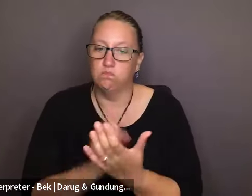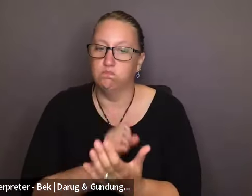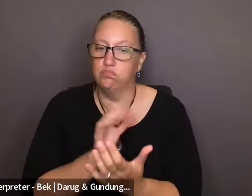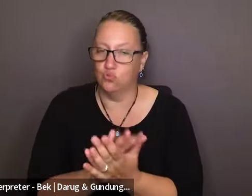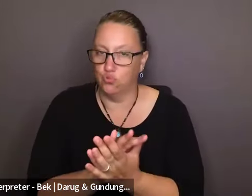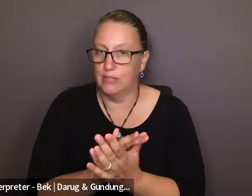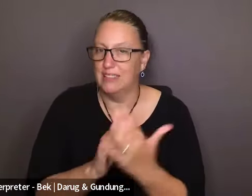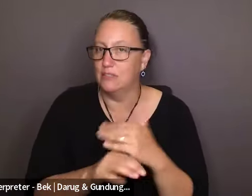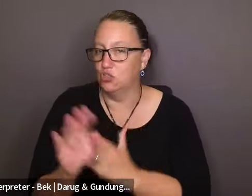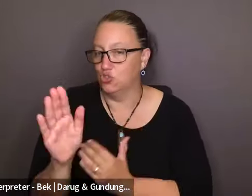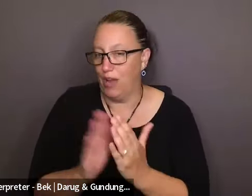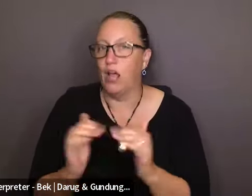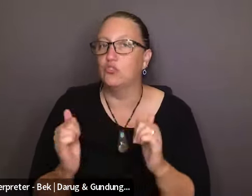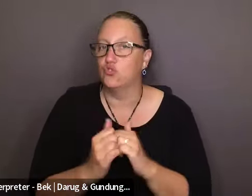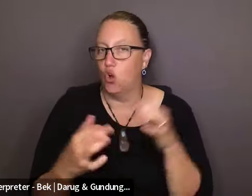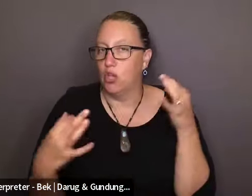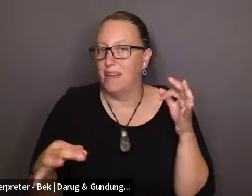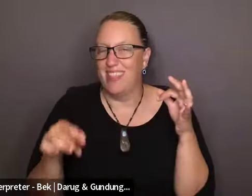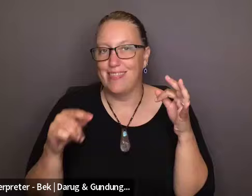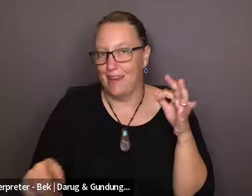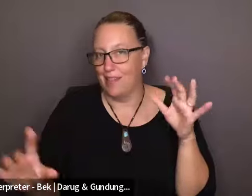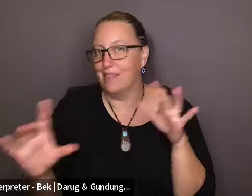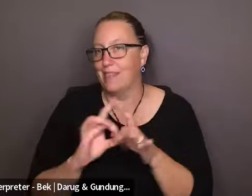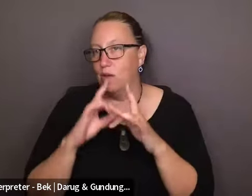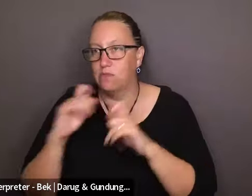accessible outputs at the end of the project. I'm